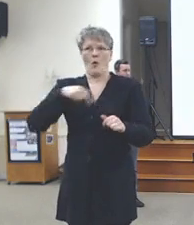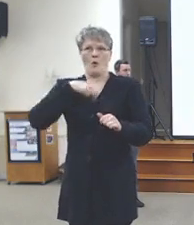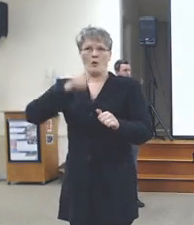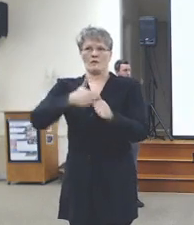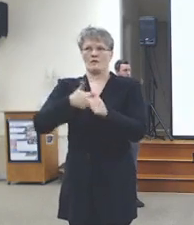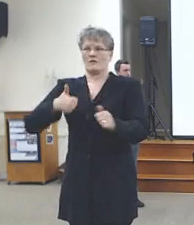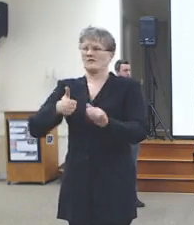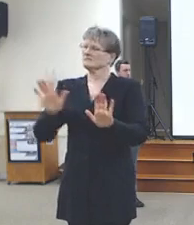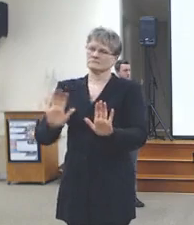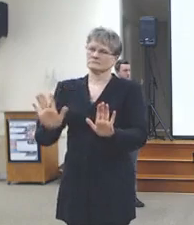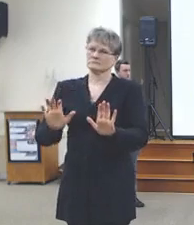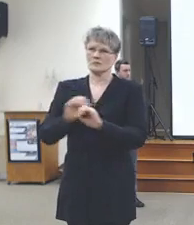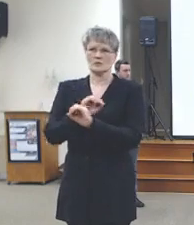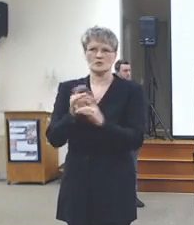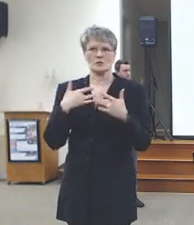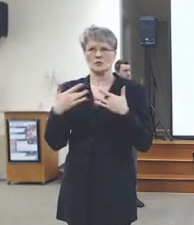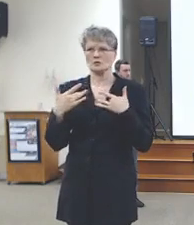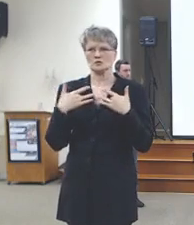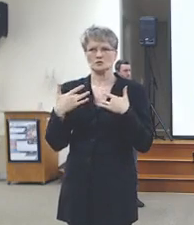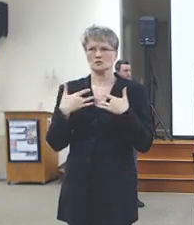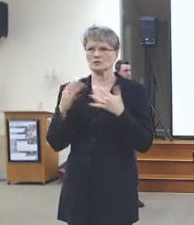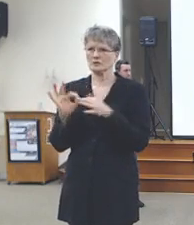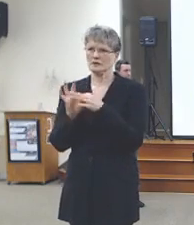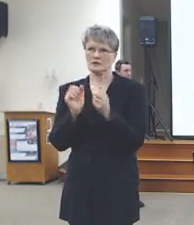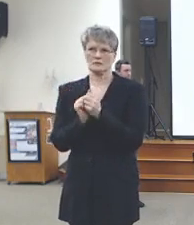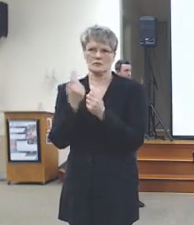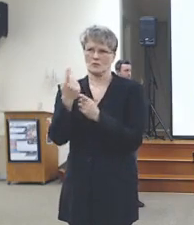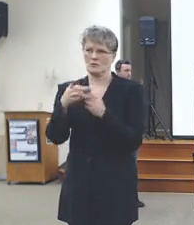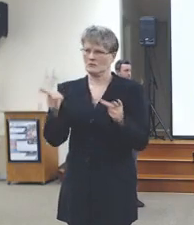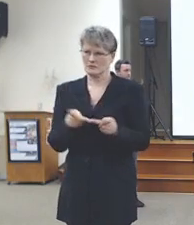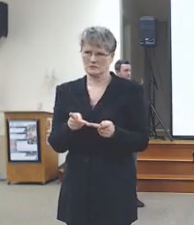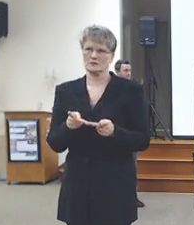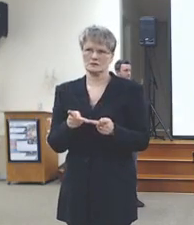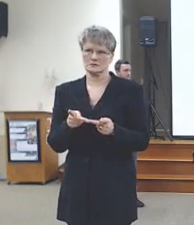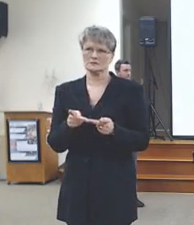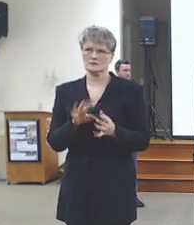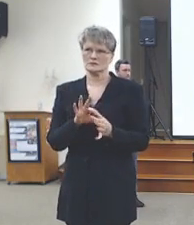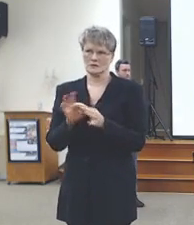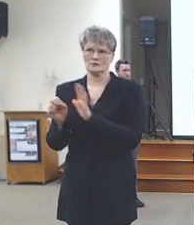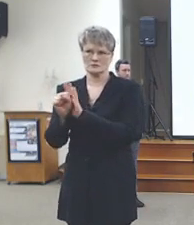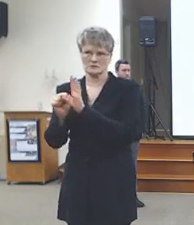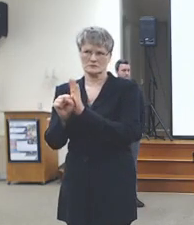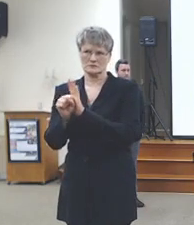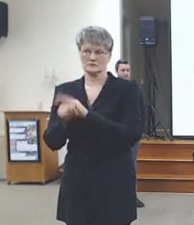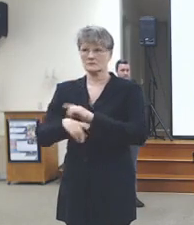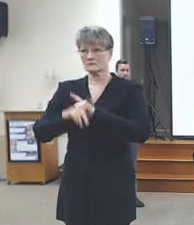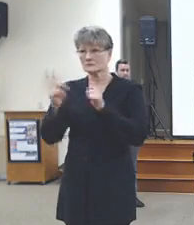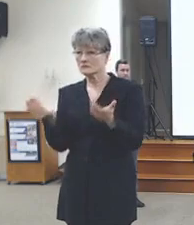concerned about symptoms. What we would reiterate for sure is that because there